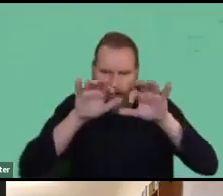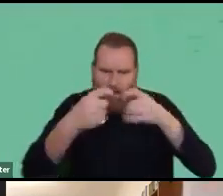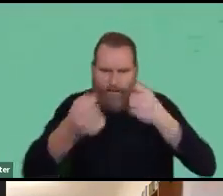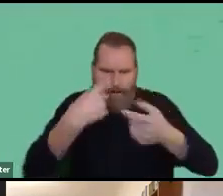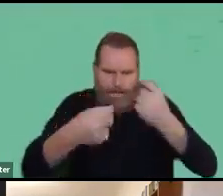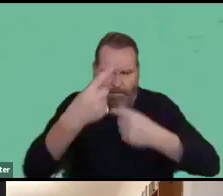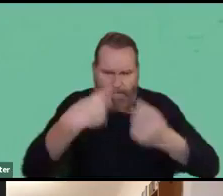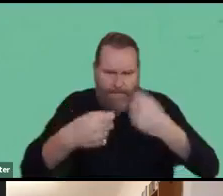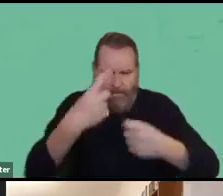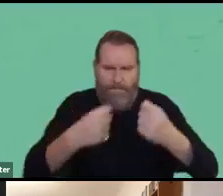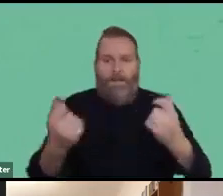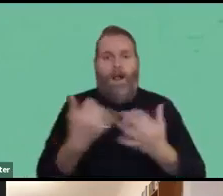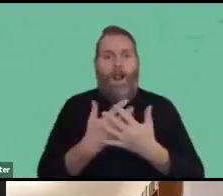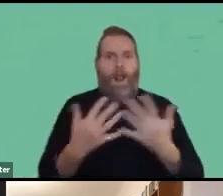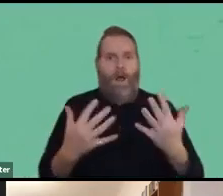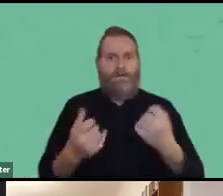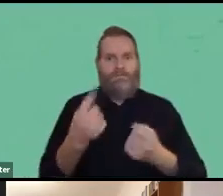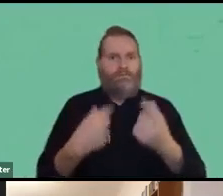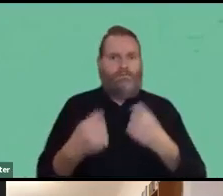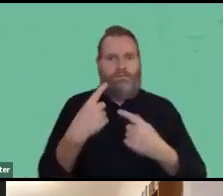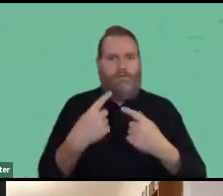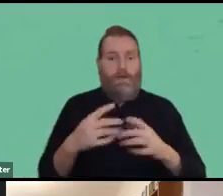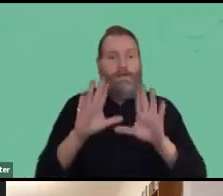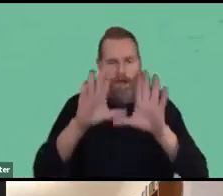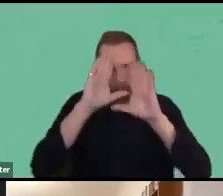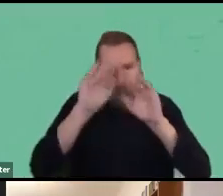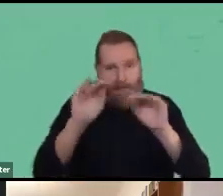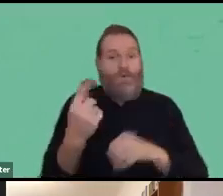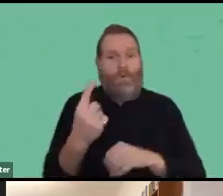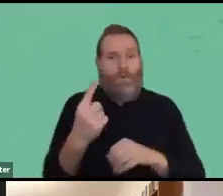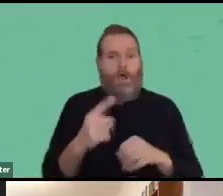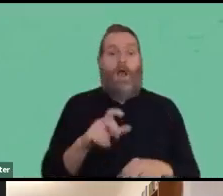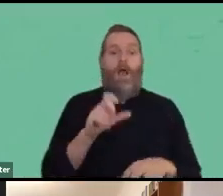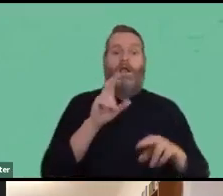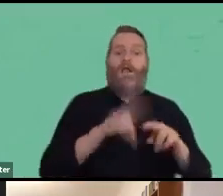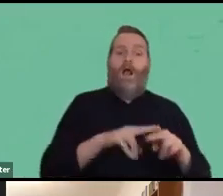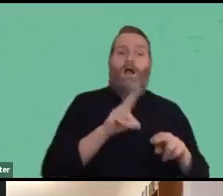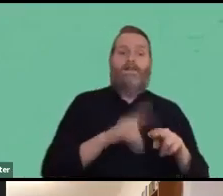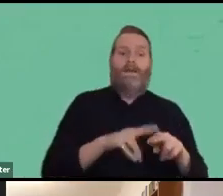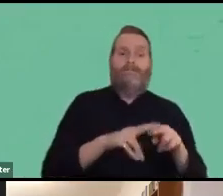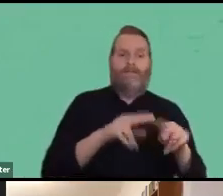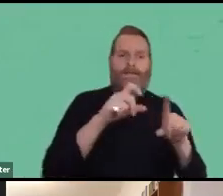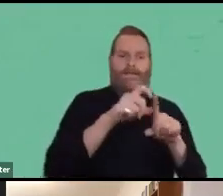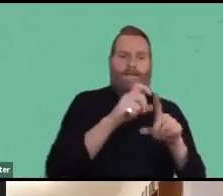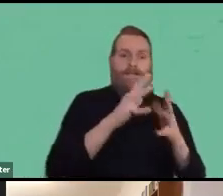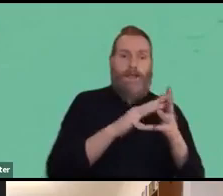can another handful of shout outs to Cardiff and district DWP branch, solidarity from the national